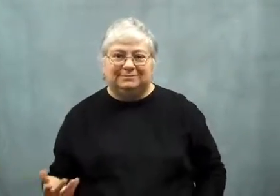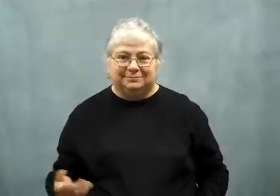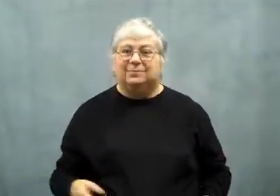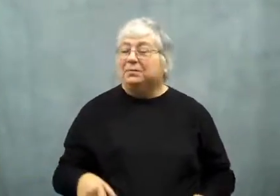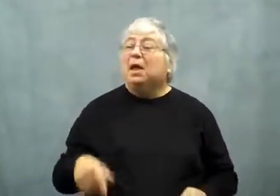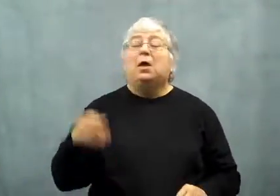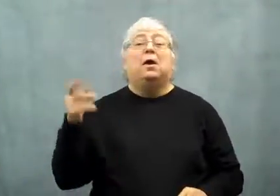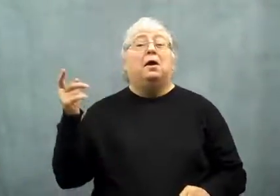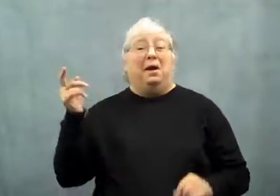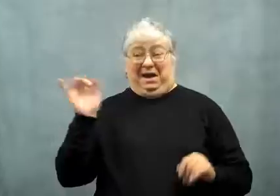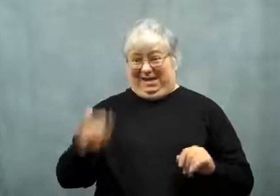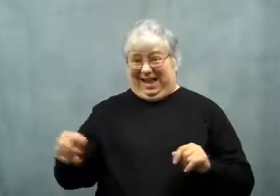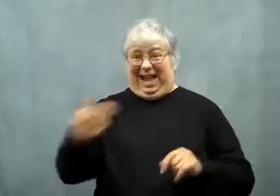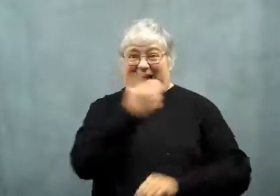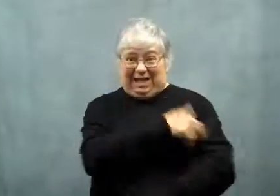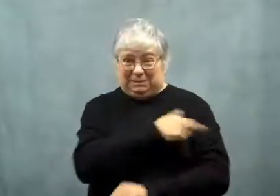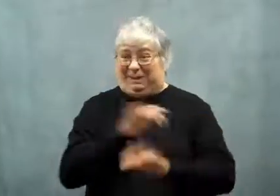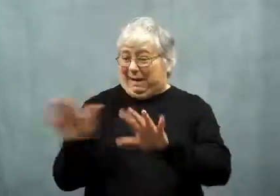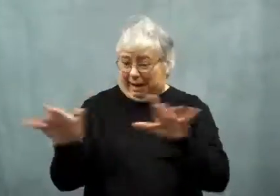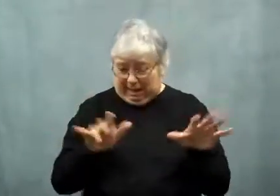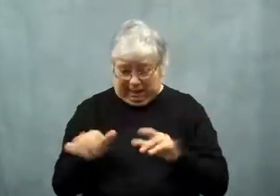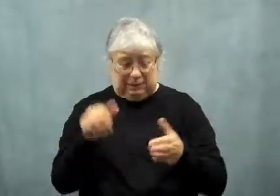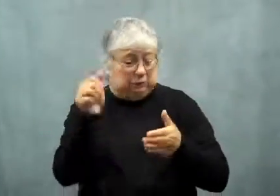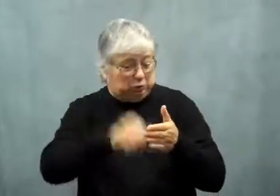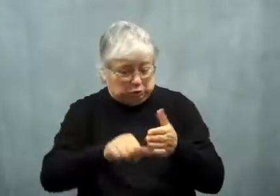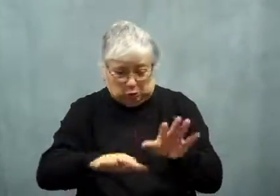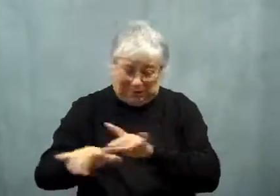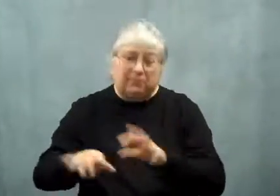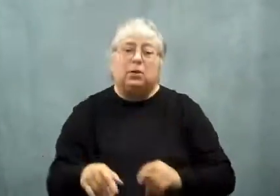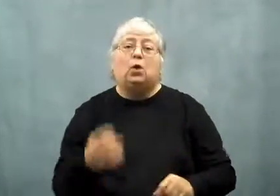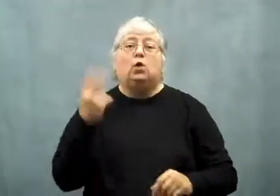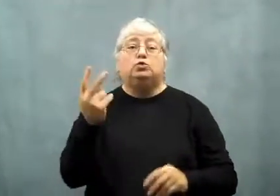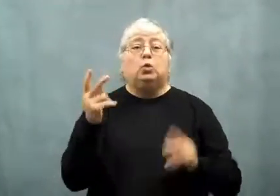As the hospital was treating her,